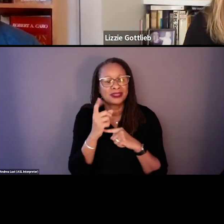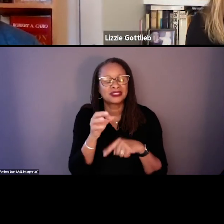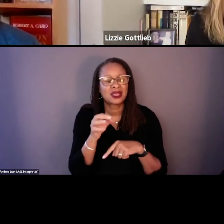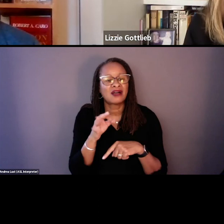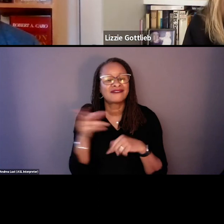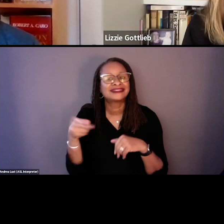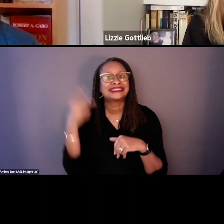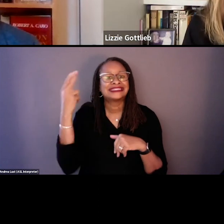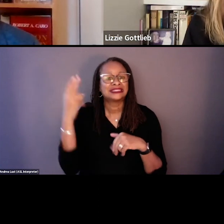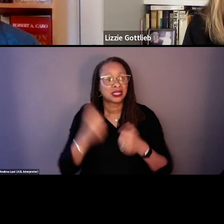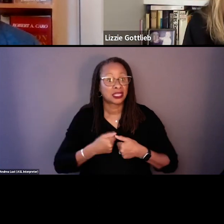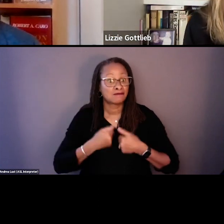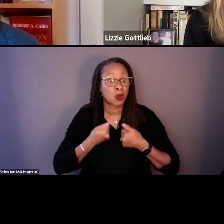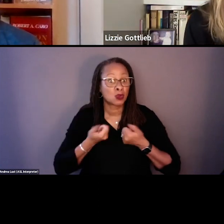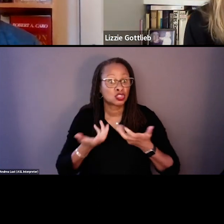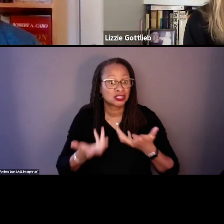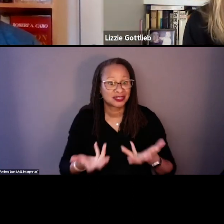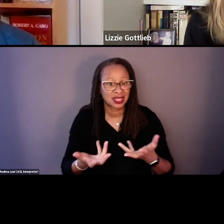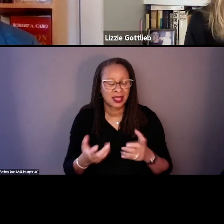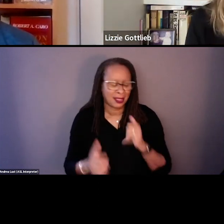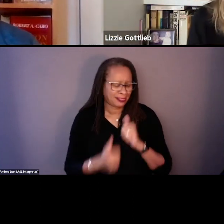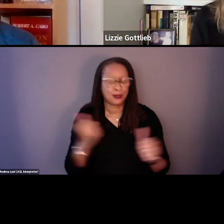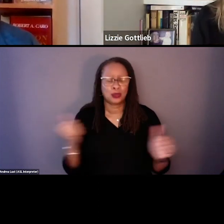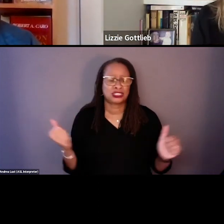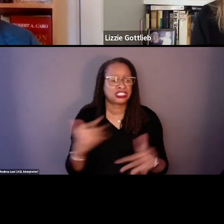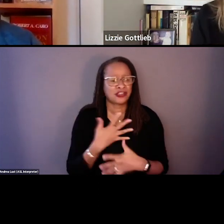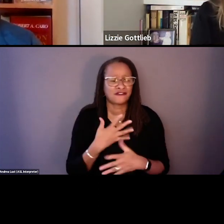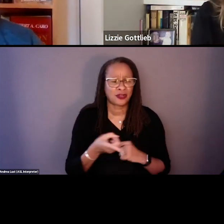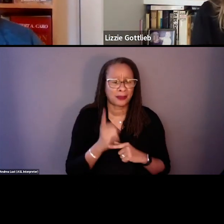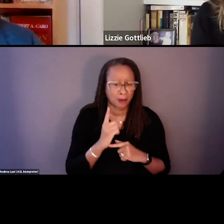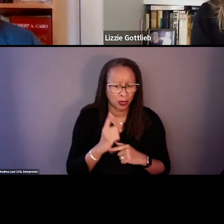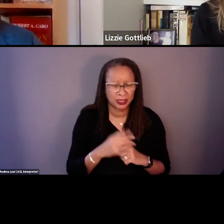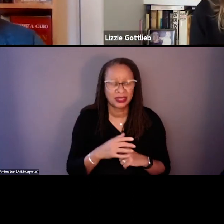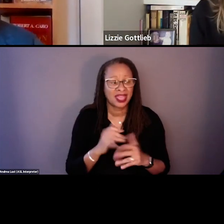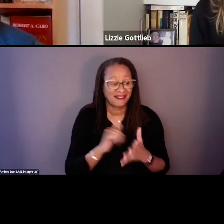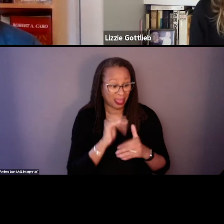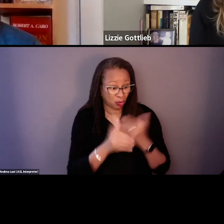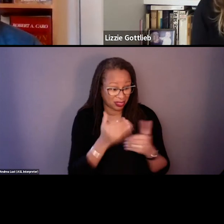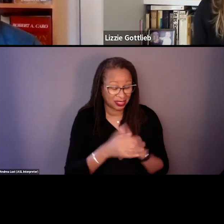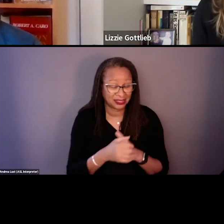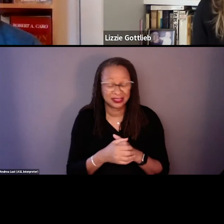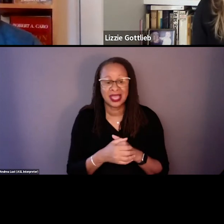that I hadn't taken my own advice. I hadn't done that. And I asked him that question that's in the film where I said,